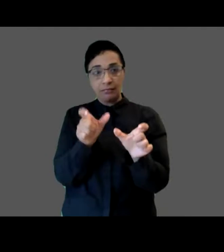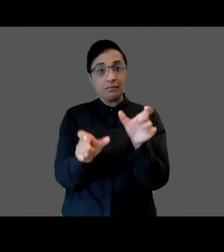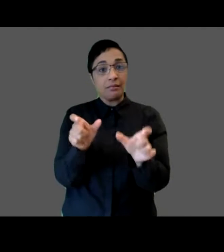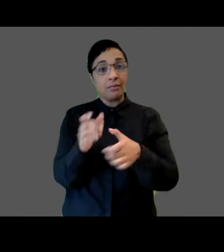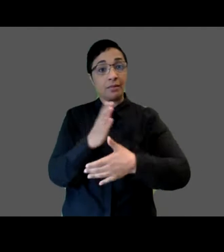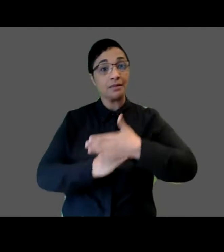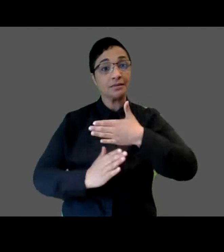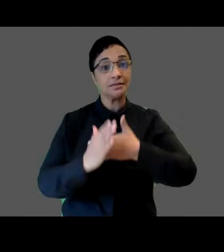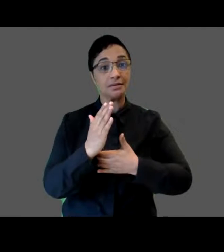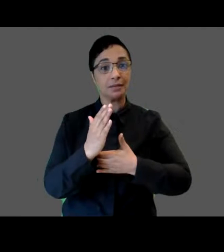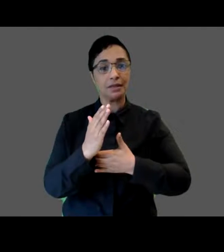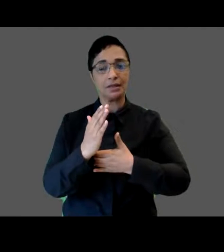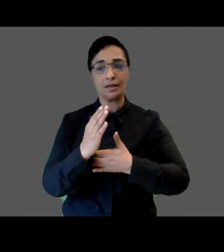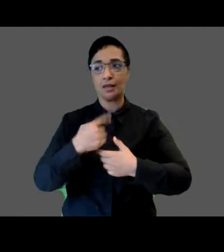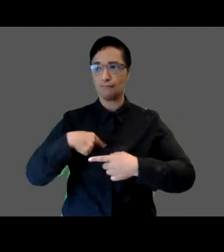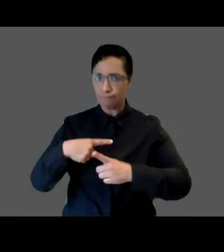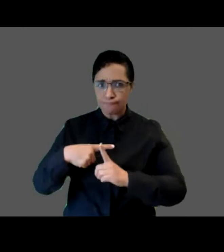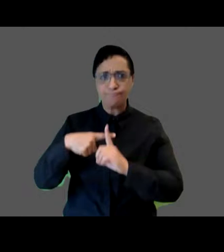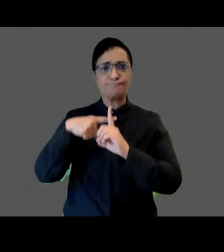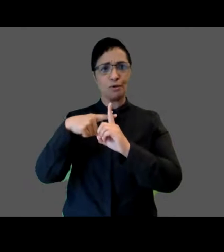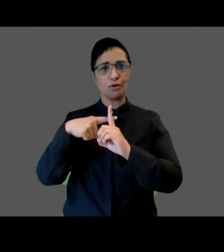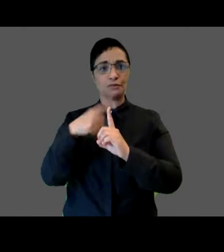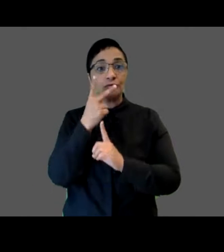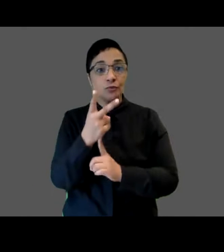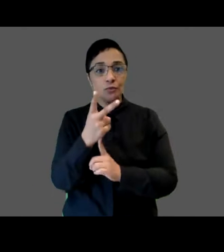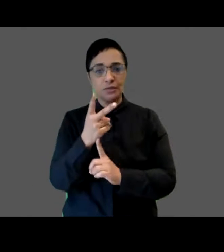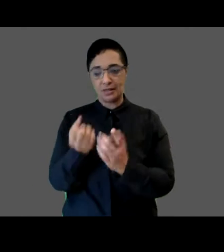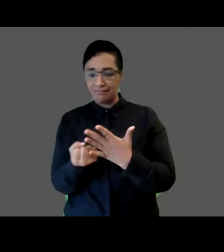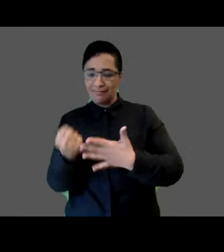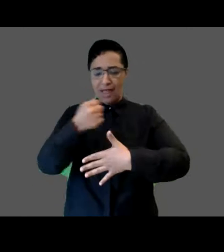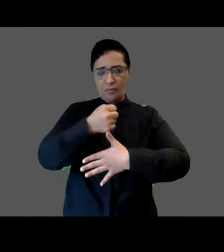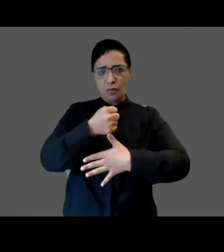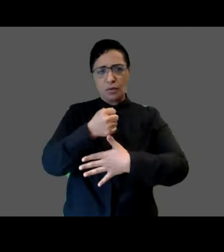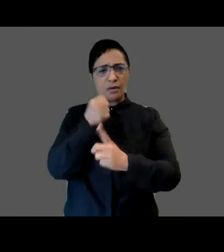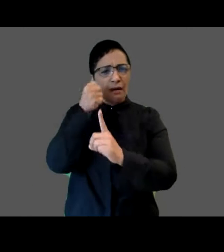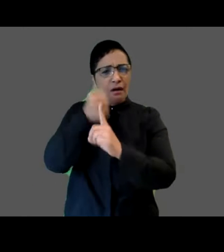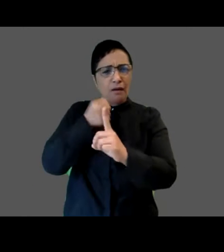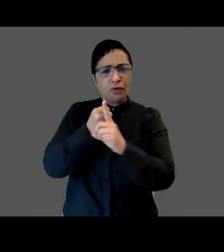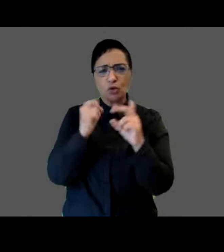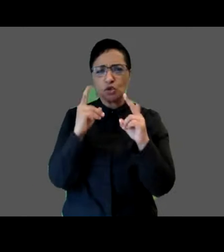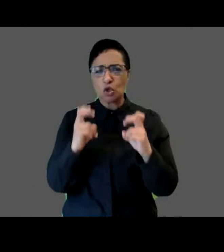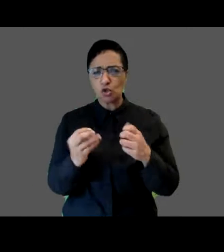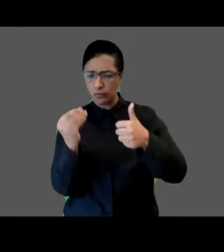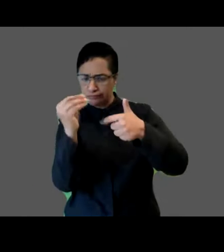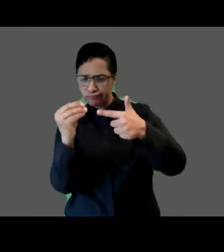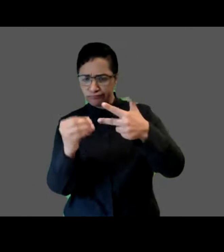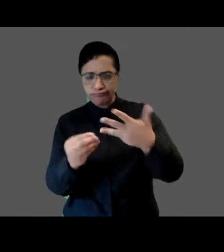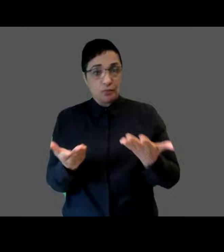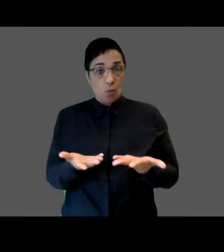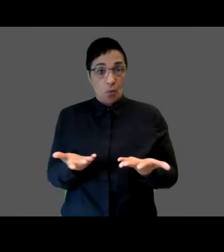in our capacity to define advocacy priorities and to consequently design programs and initiatives